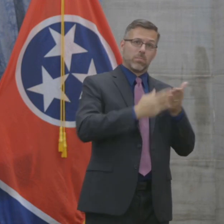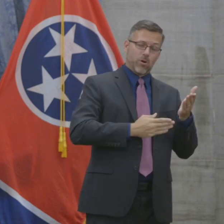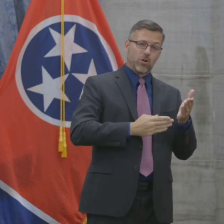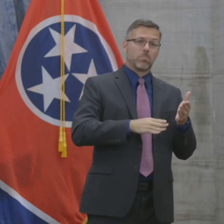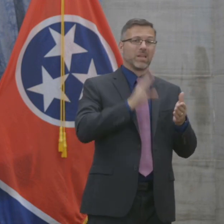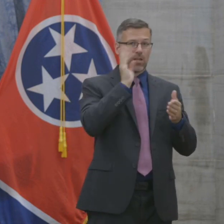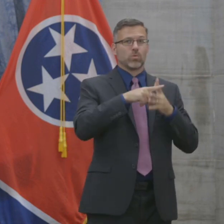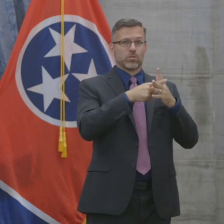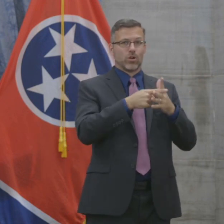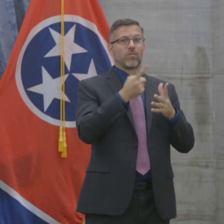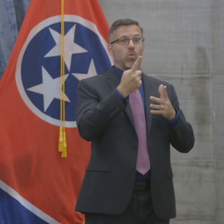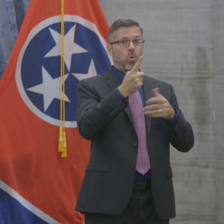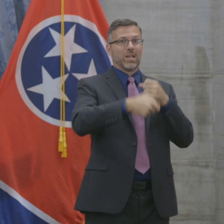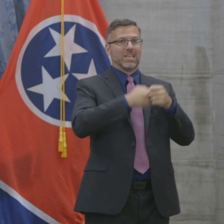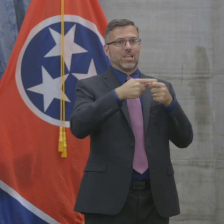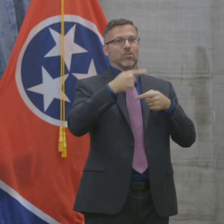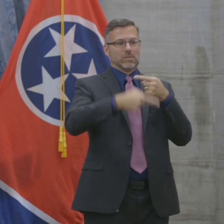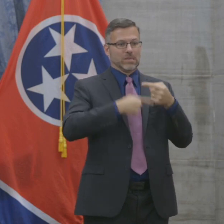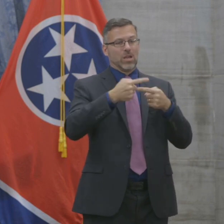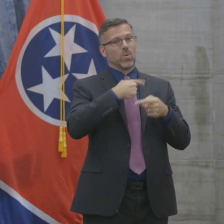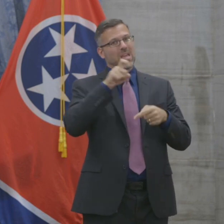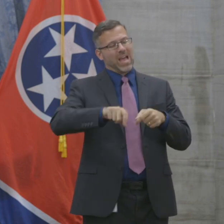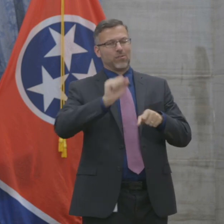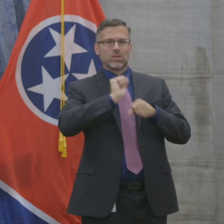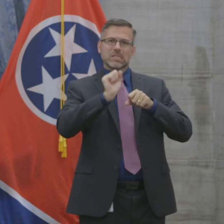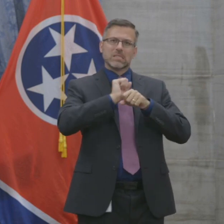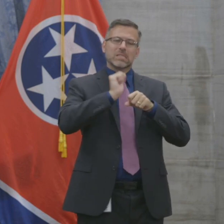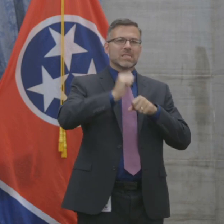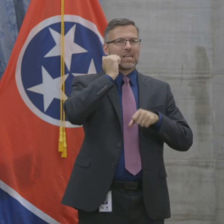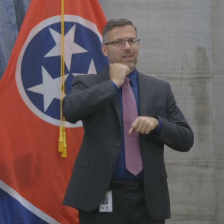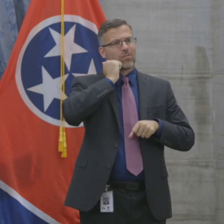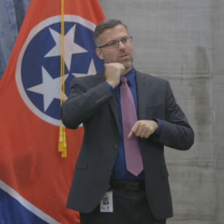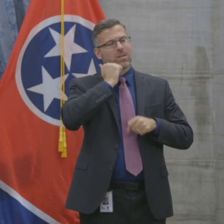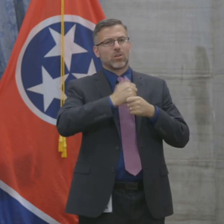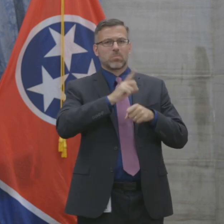state. $1 million in IDEA innovation grants for this